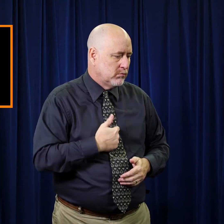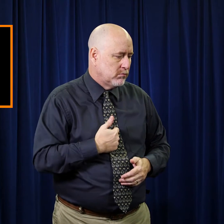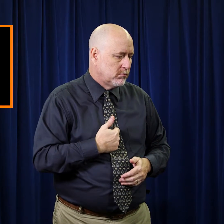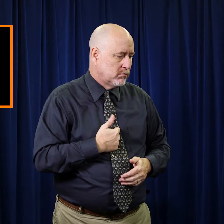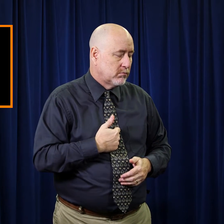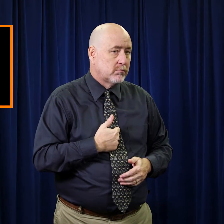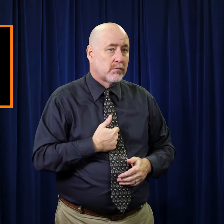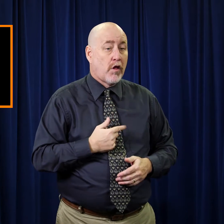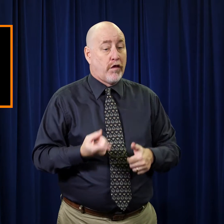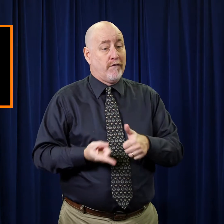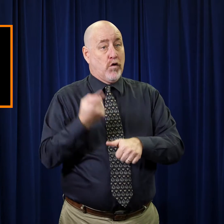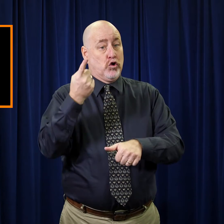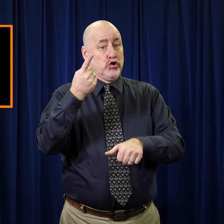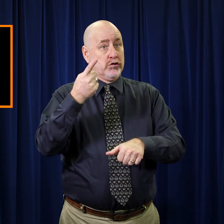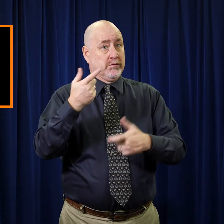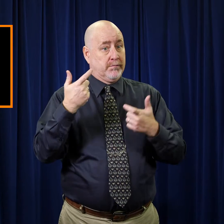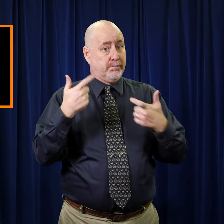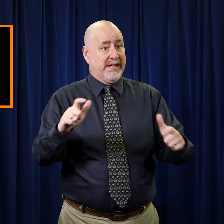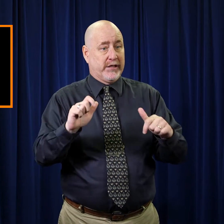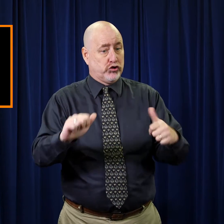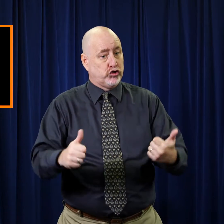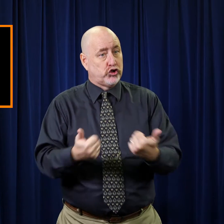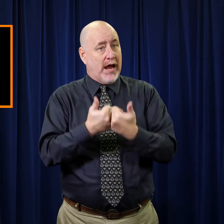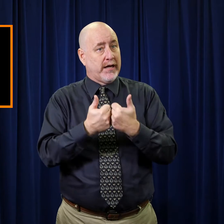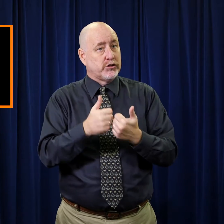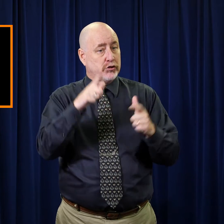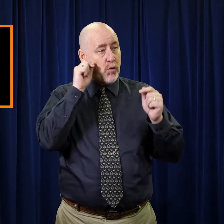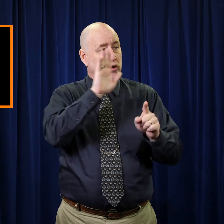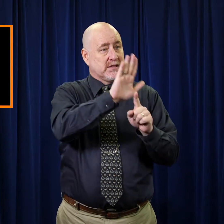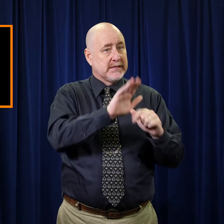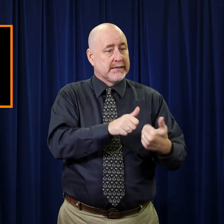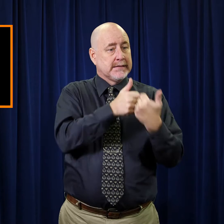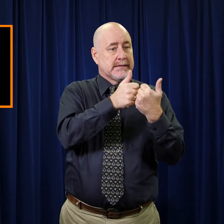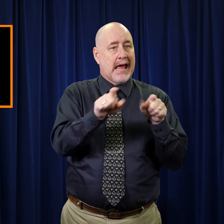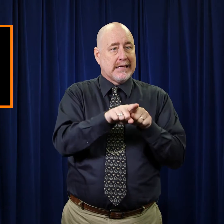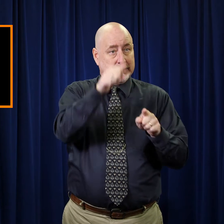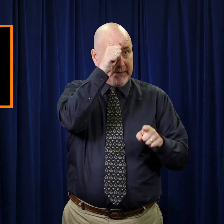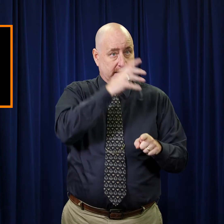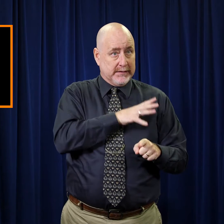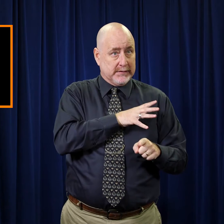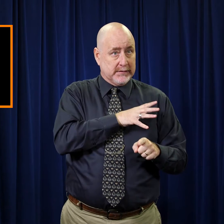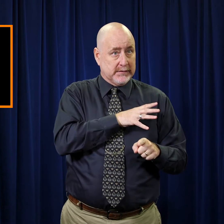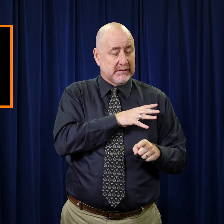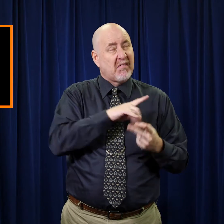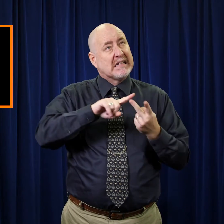take it away." That was the first major challenge to Moses as a man.